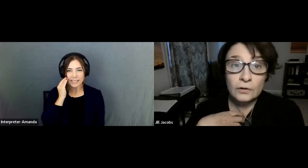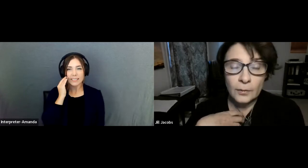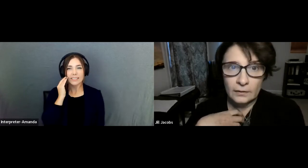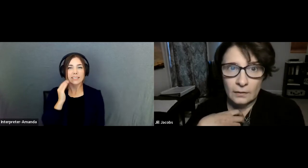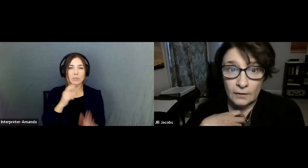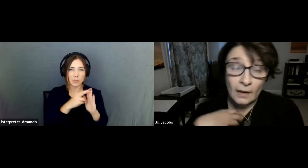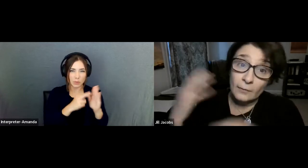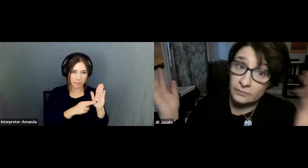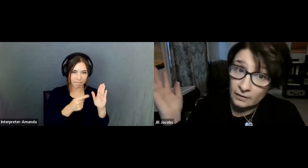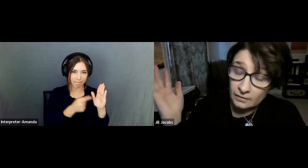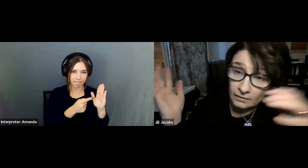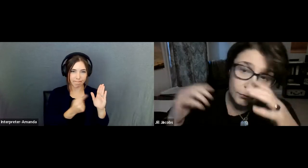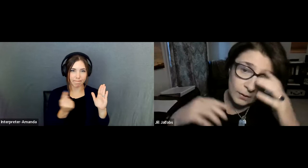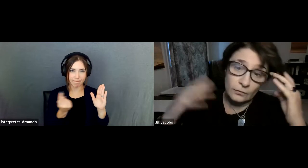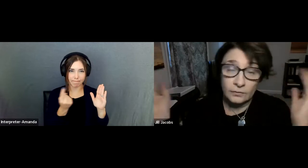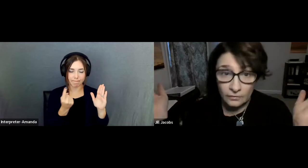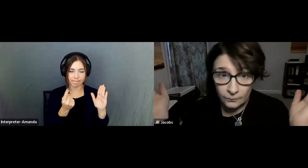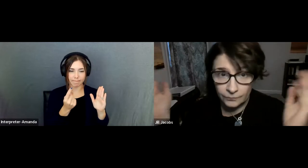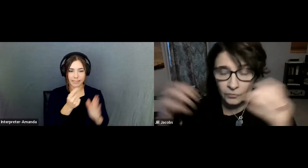independent living, I was an executive director of CIL.